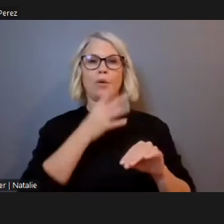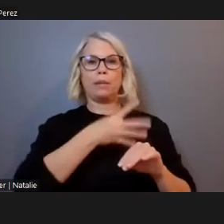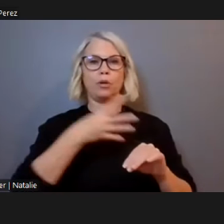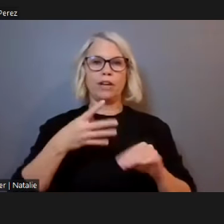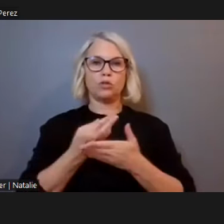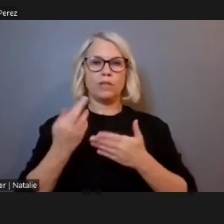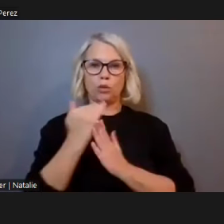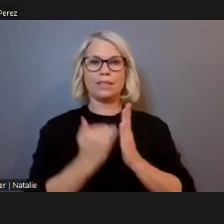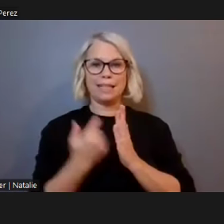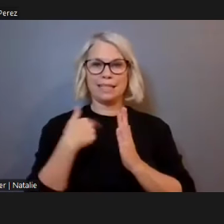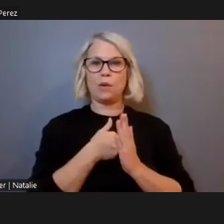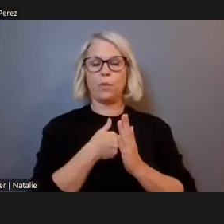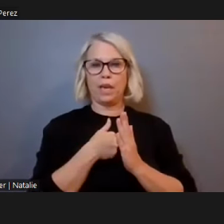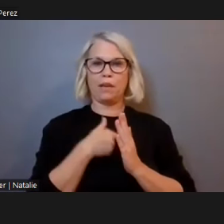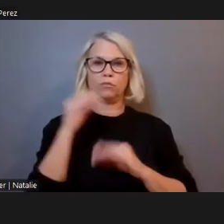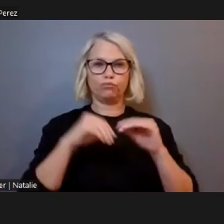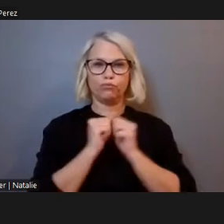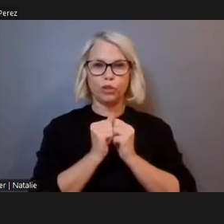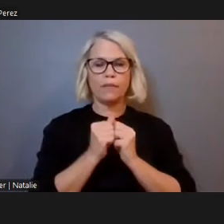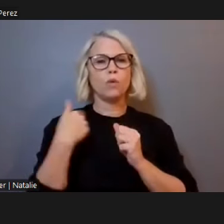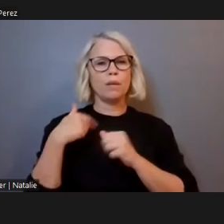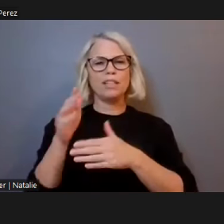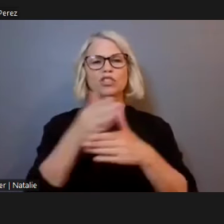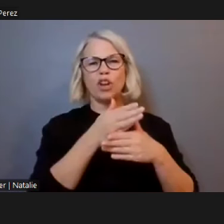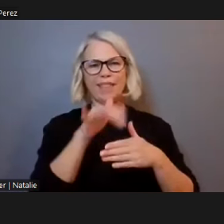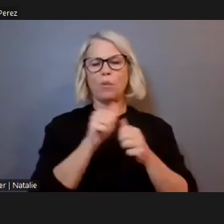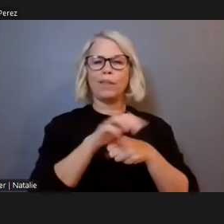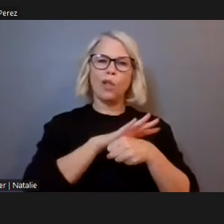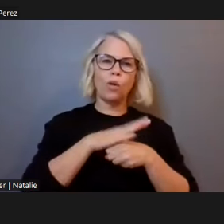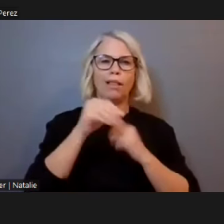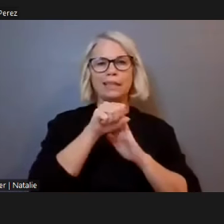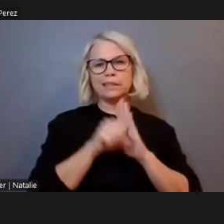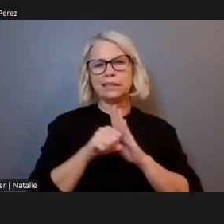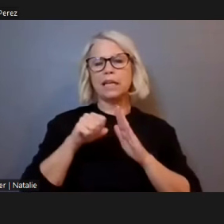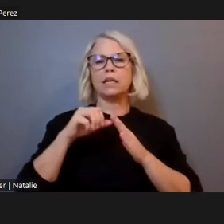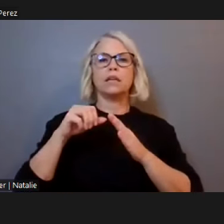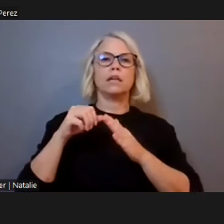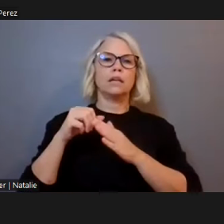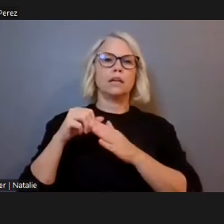that we put together and we have been sharing that with local and state partners, as I mentioned.